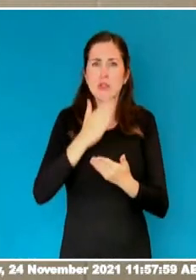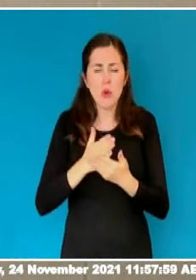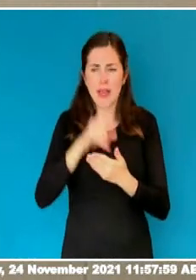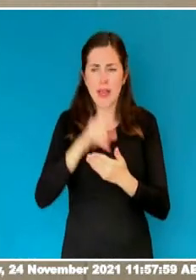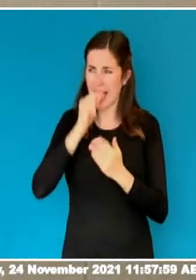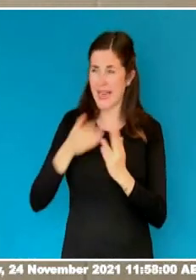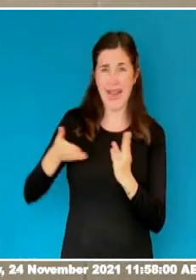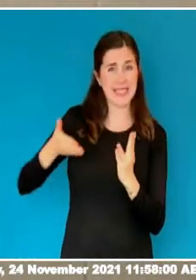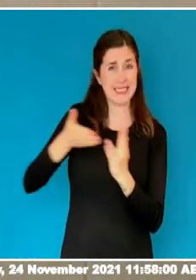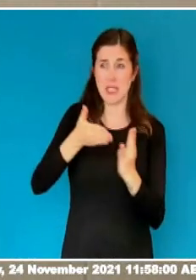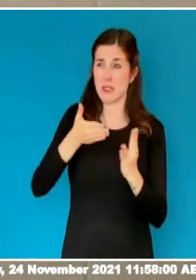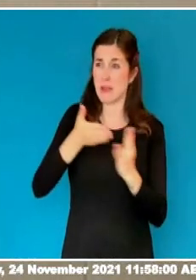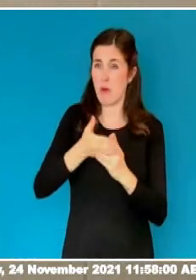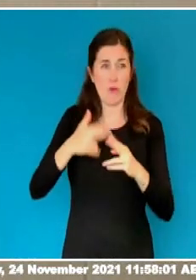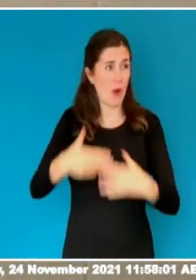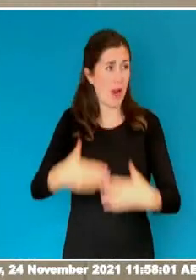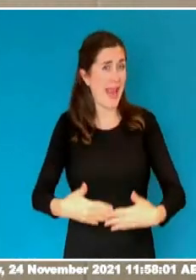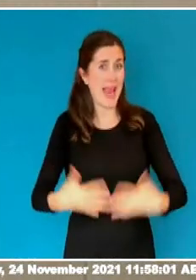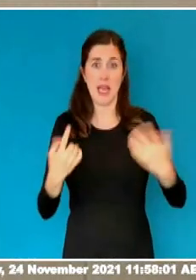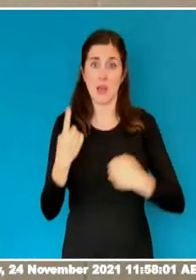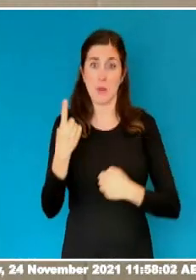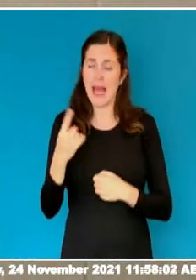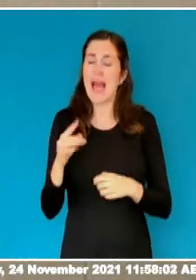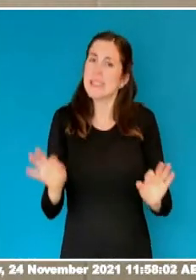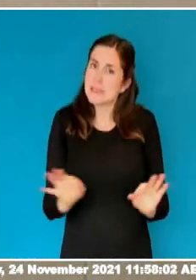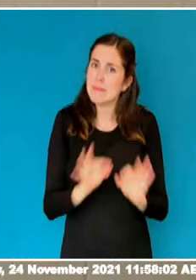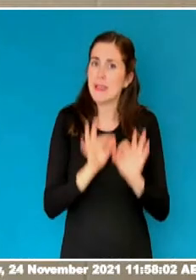all people and particularly for people with disability in Australia.